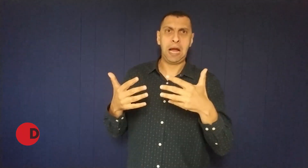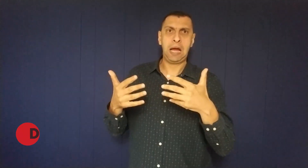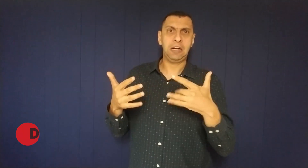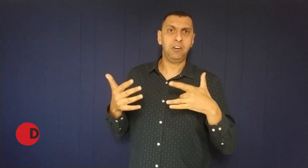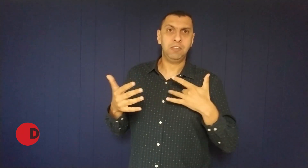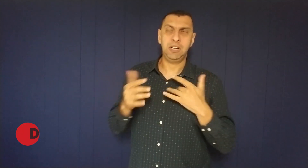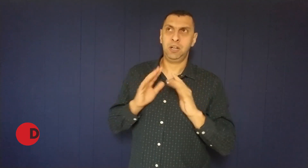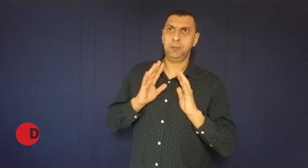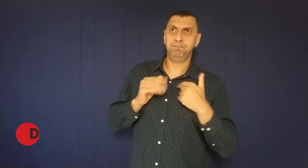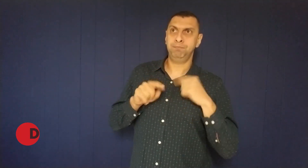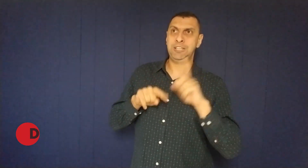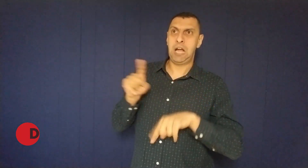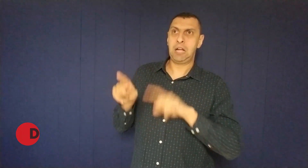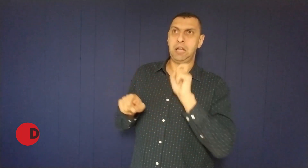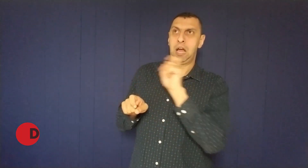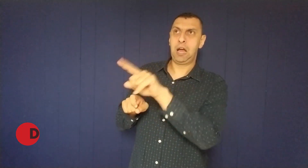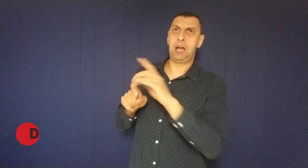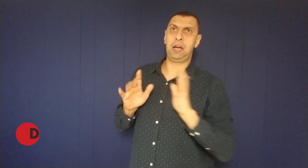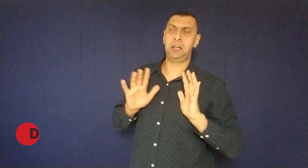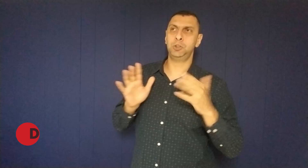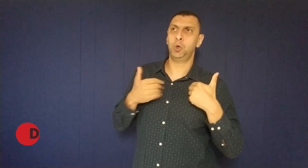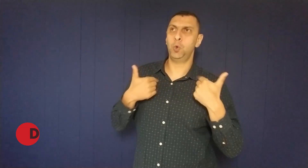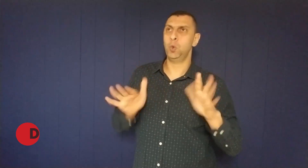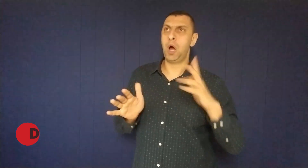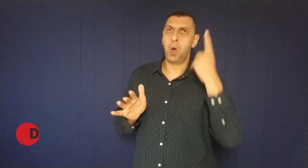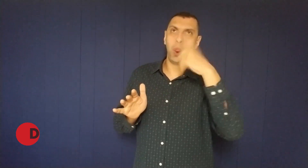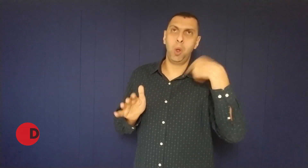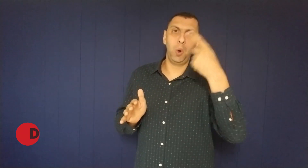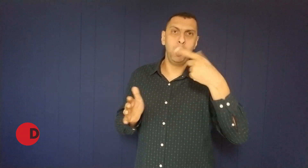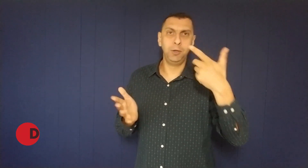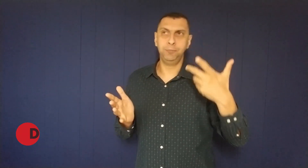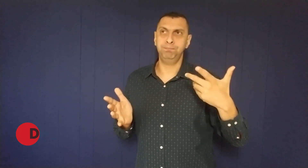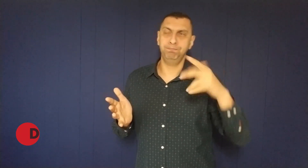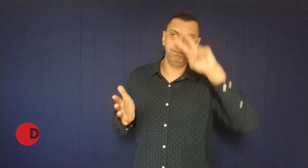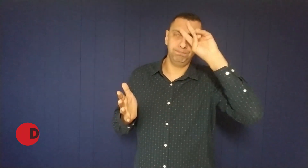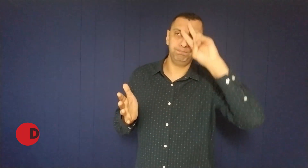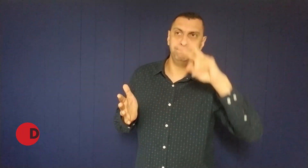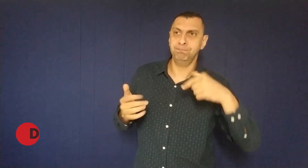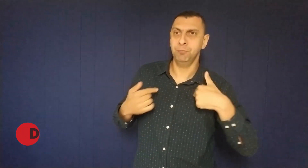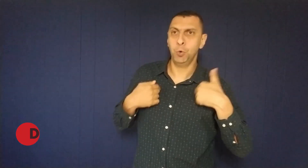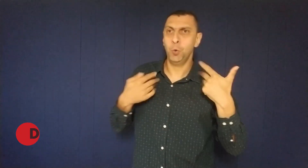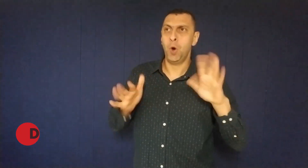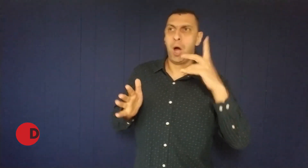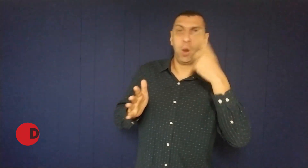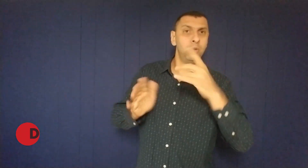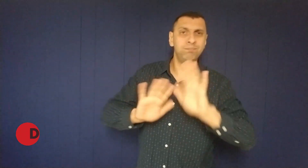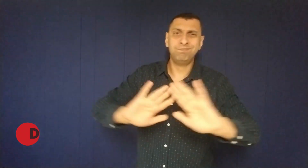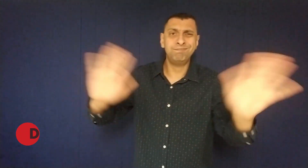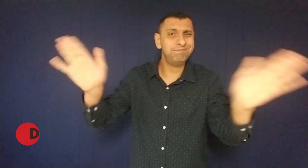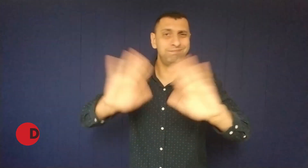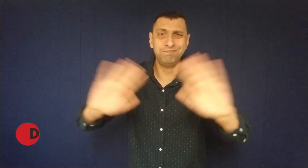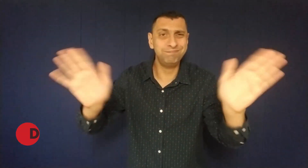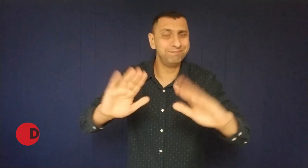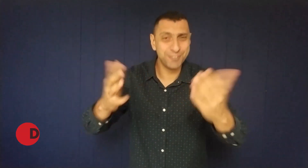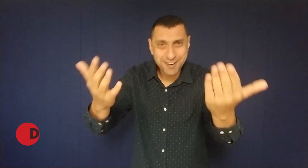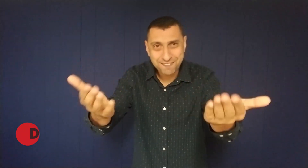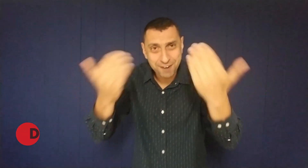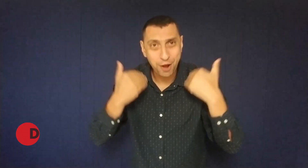Don't be scared or feel you can't ask, I don't want to look stupid. Don't.